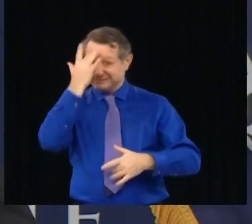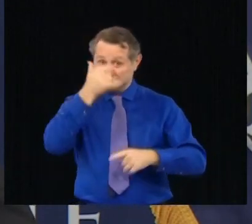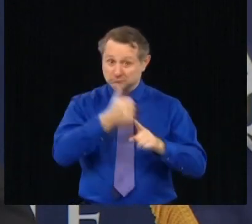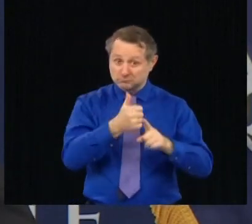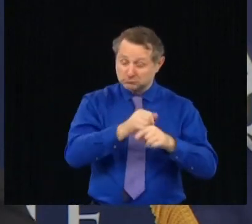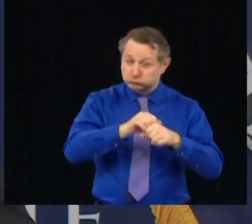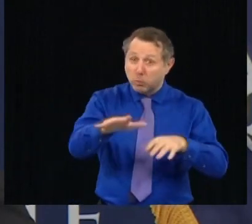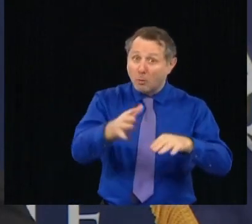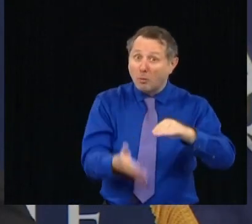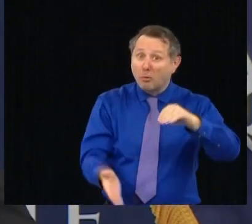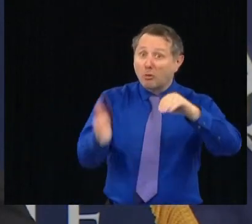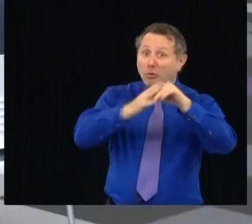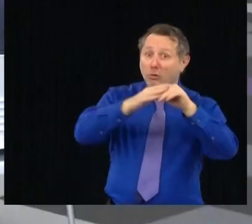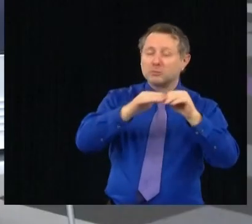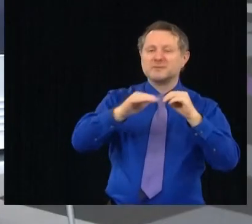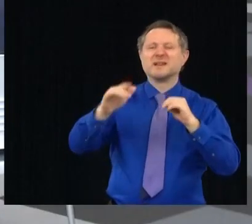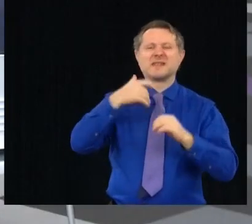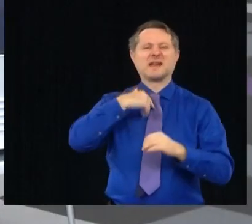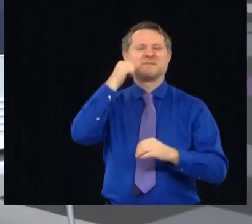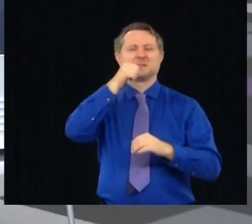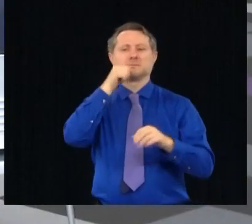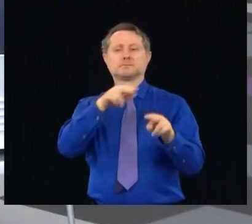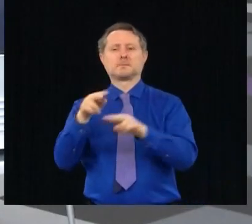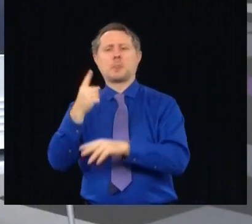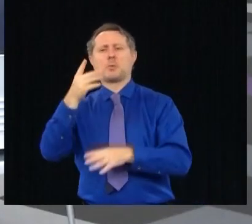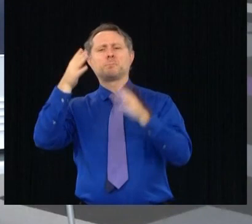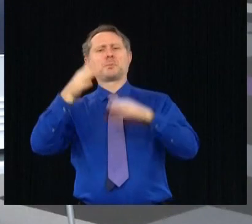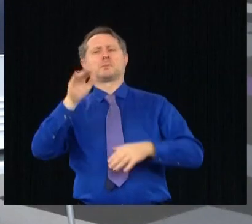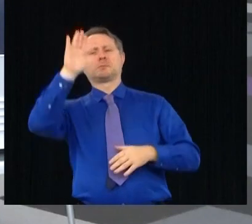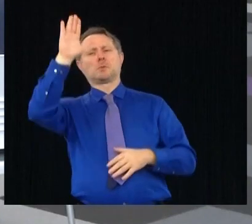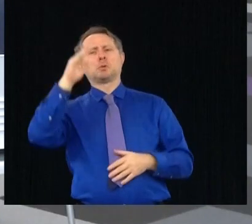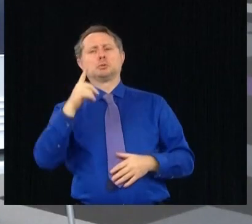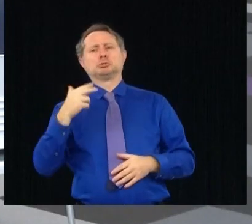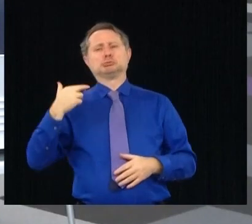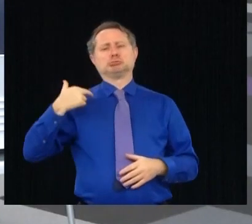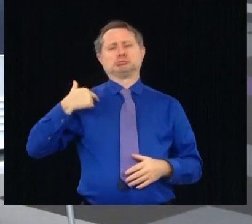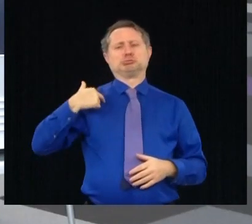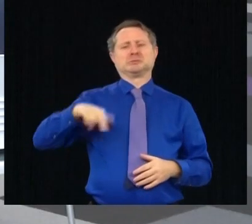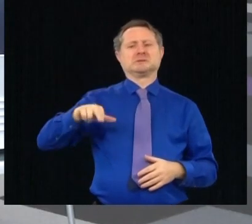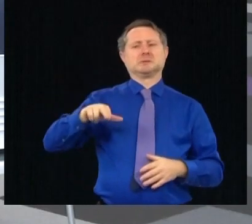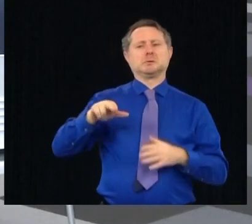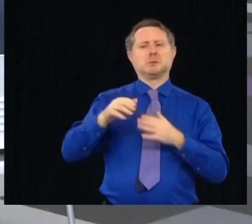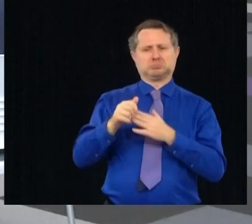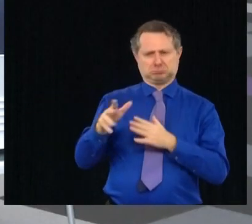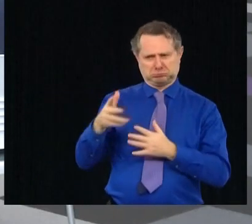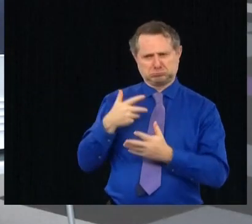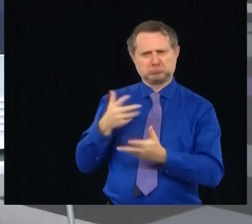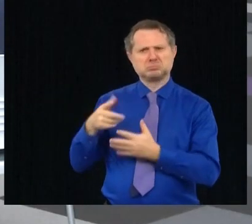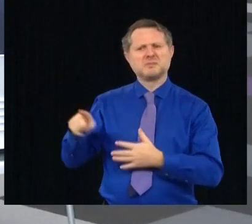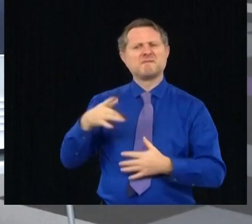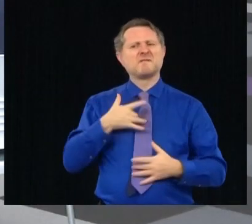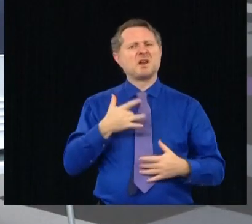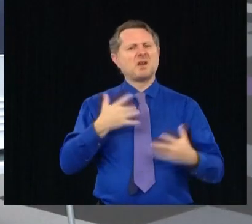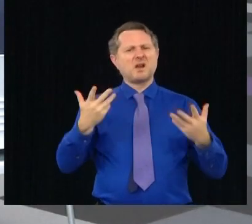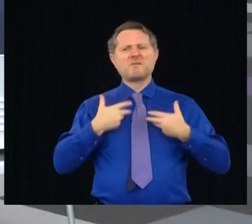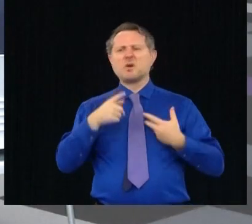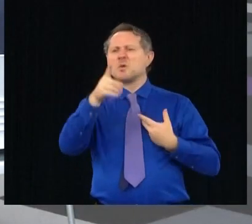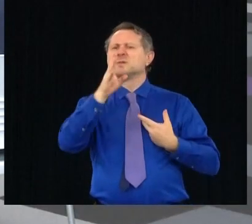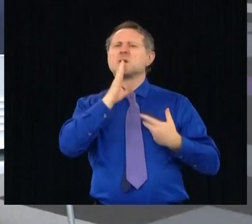PEOPLE BEHAVE AND WHAT WAS THE EFFECT ON THE INFECTION RATE AND THEN WE GO DAY TO DAY.